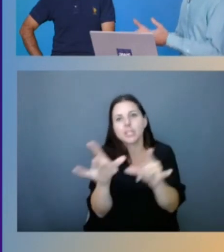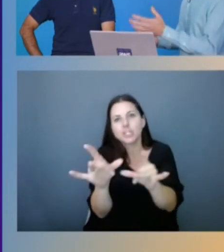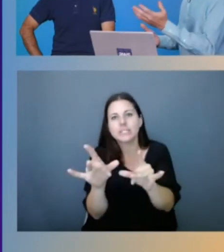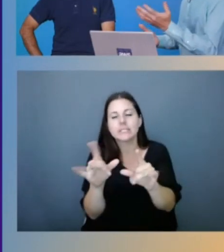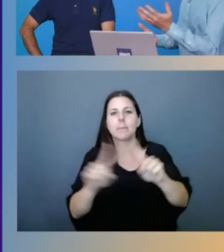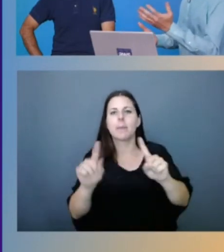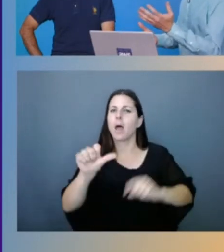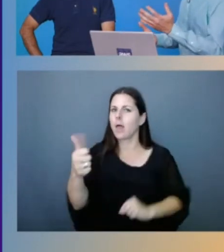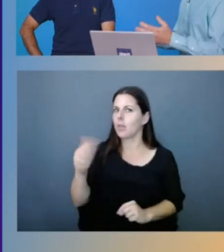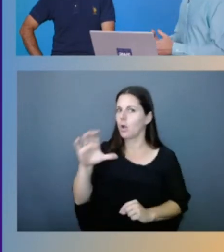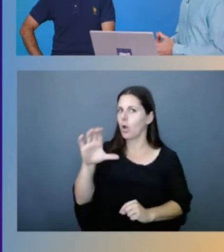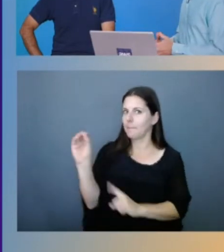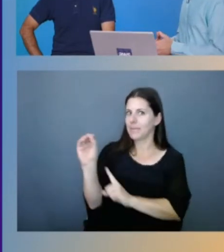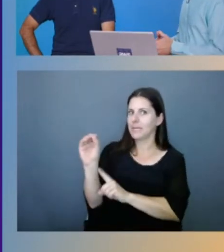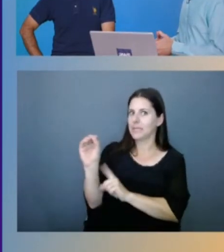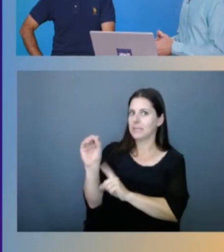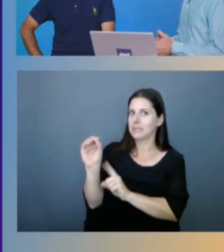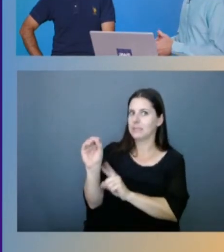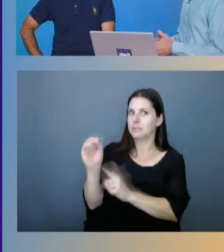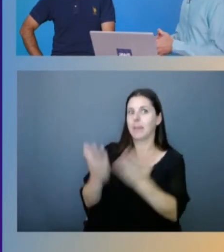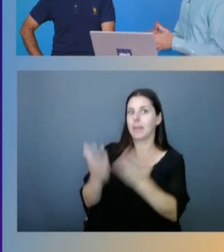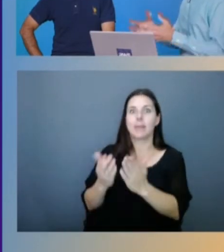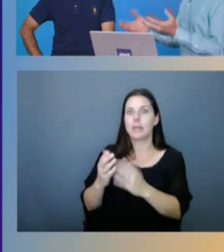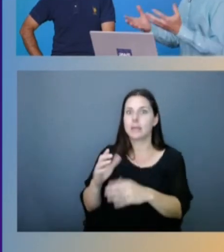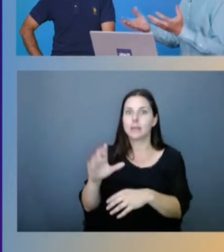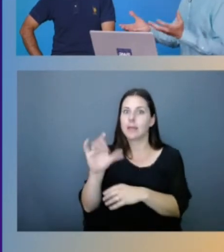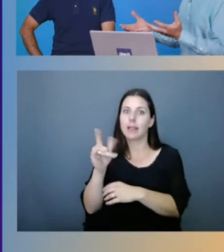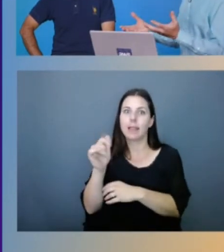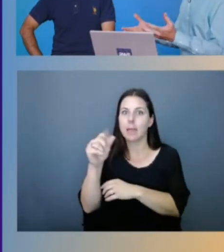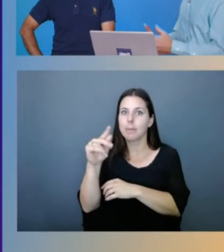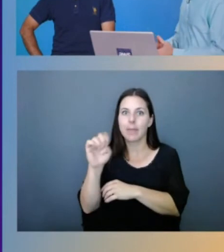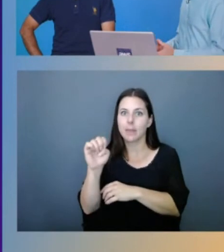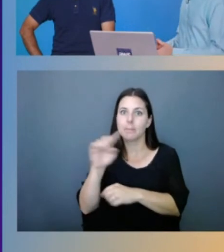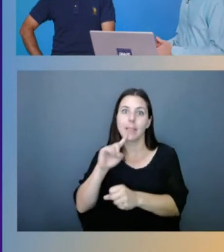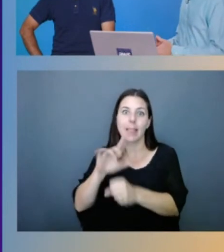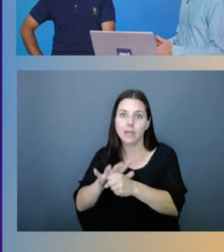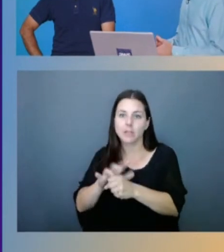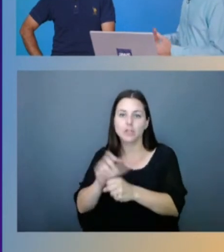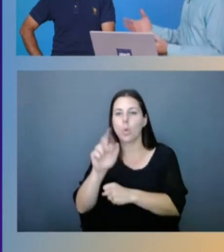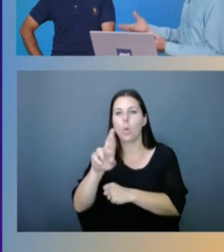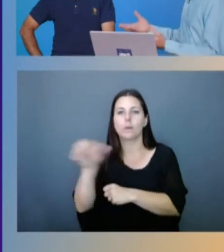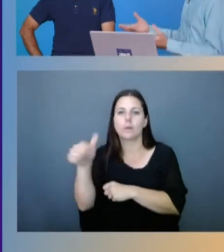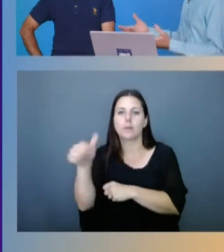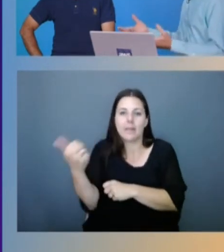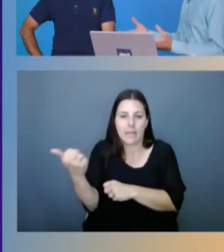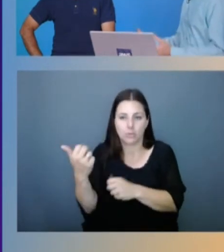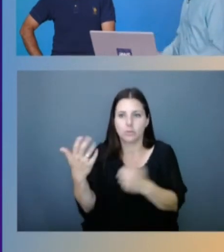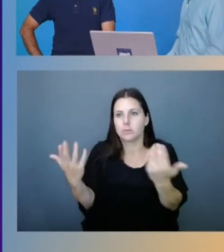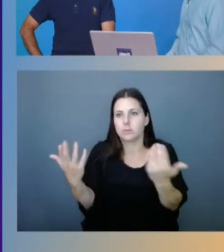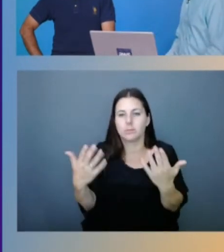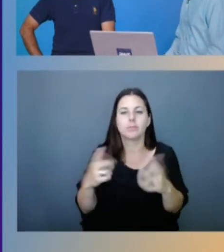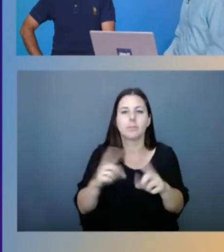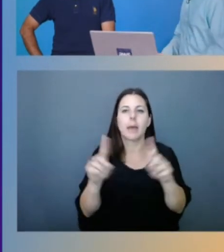have taken, whether it's a Climate Pledge or other action, they want to be able to calculate that. And this is a vehicle for them to be able to do that